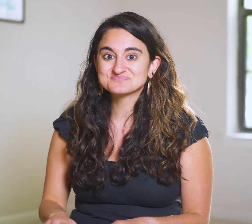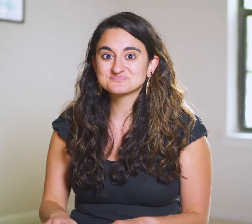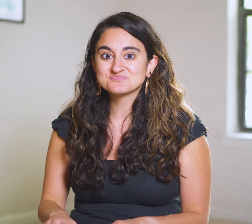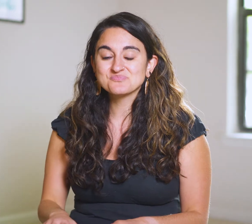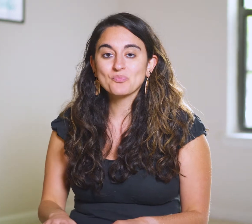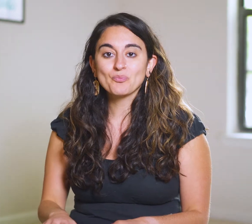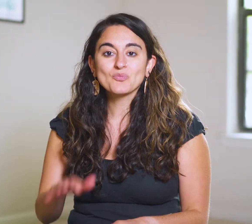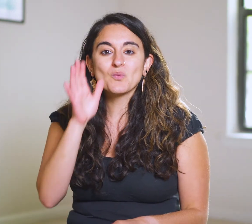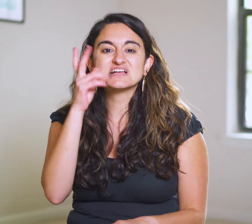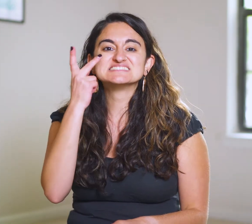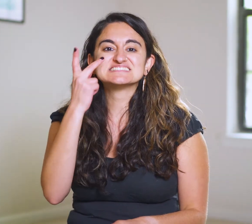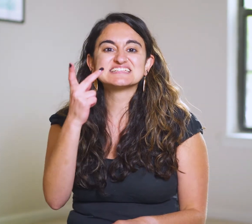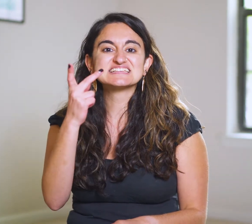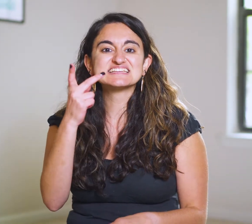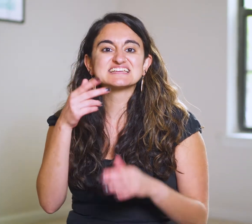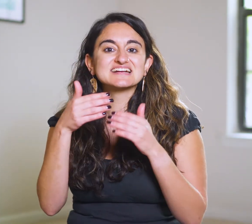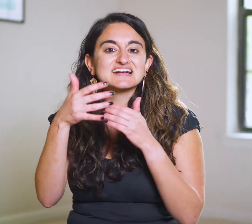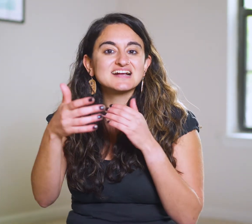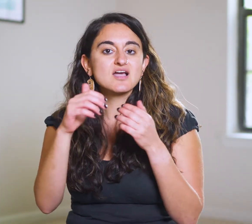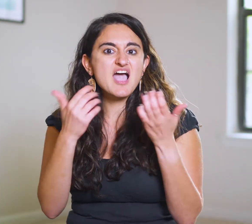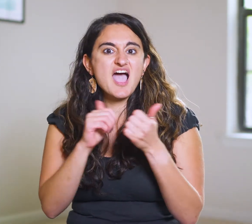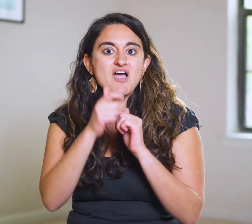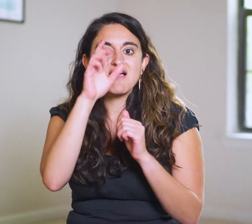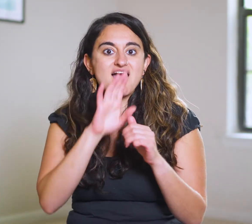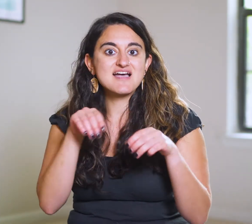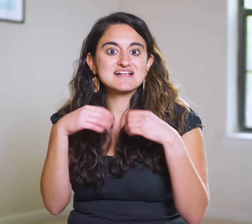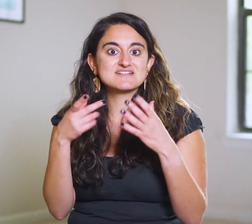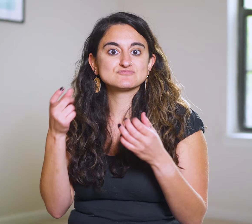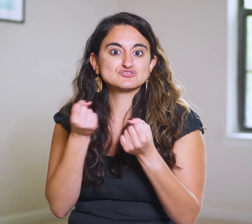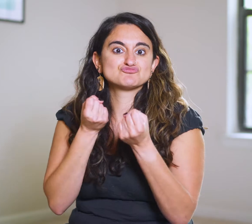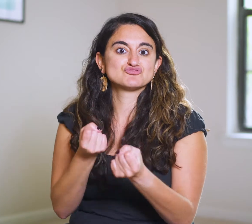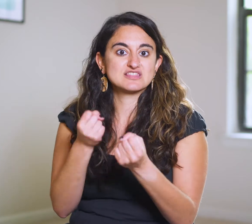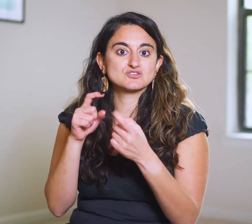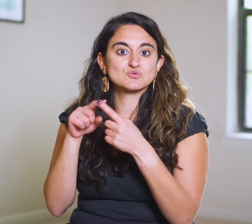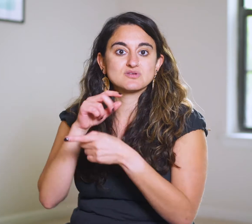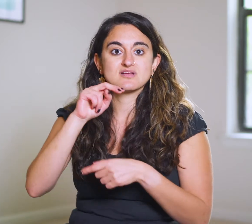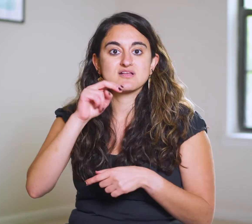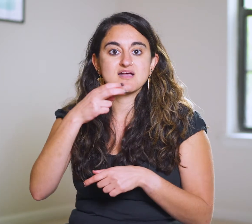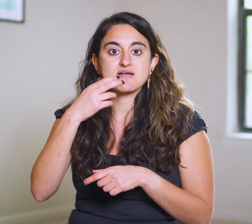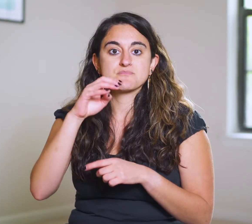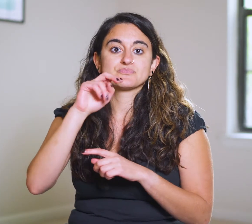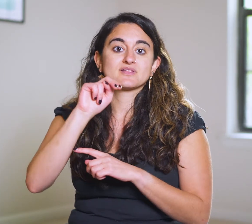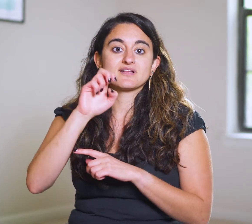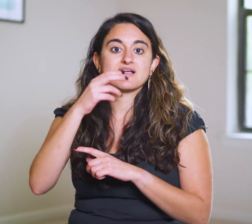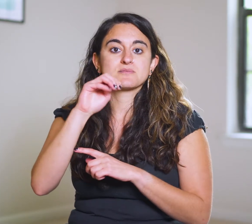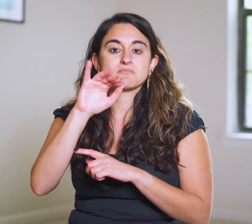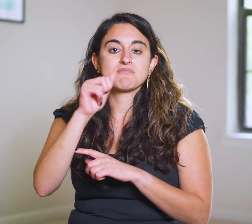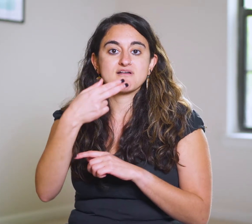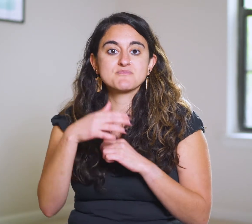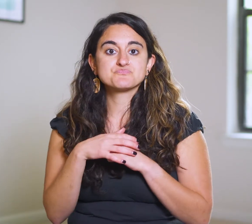We’ll see it in the discernment God continues to give Nehemiah.